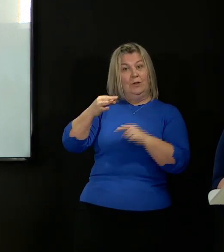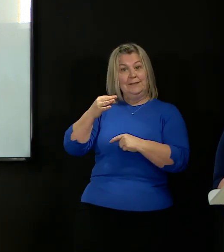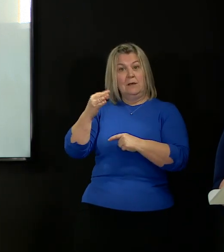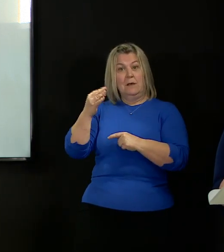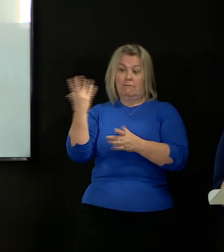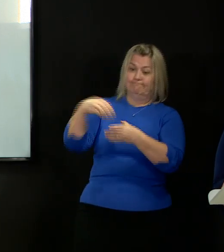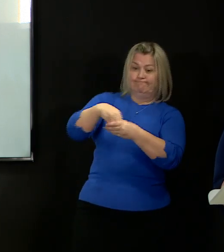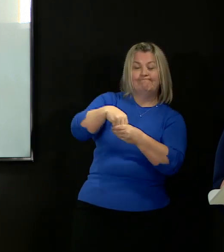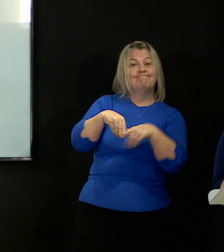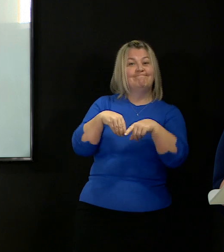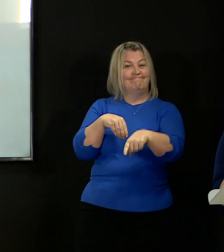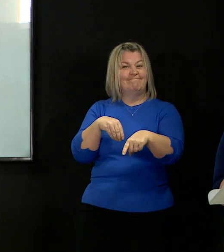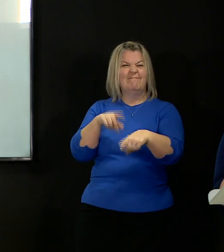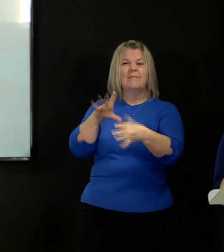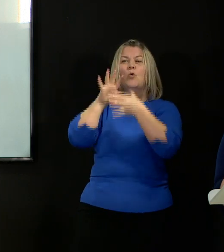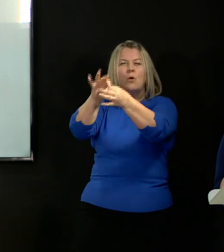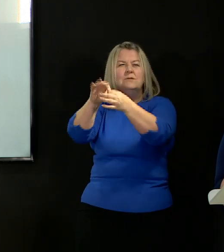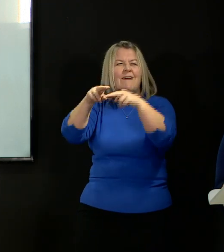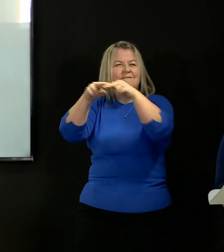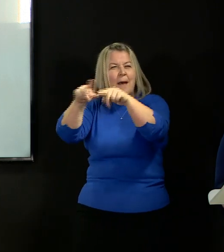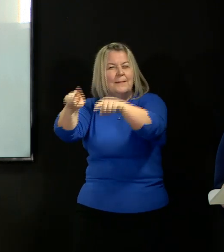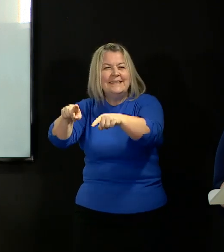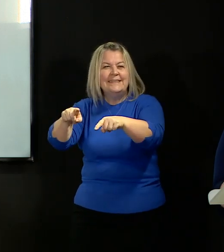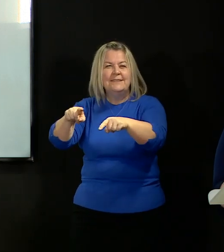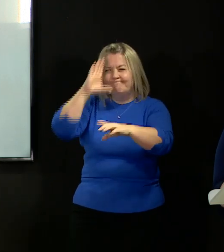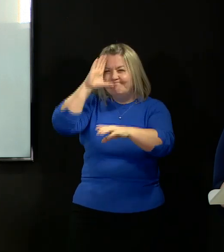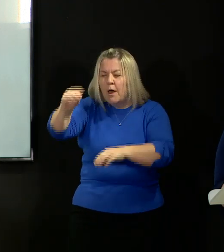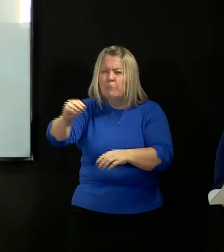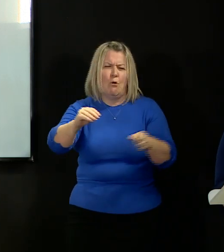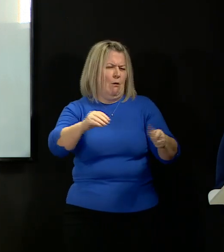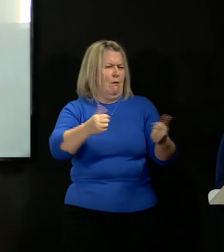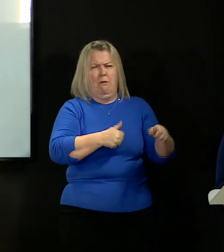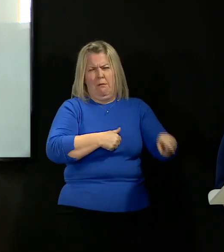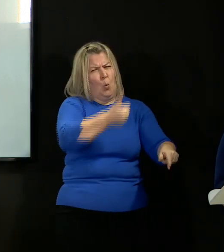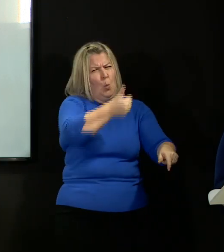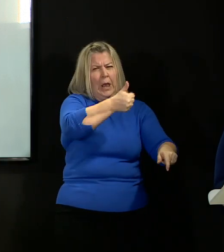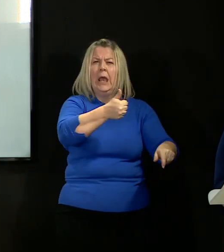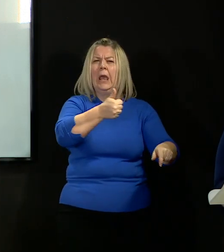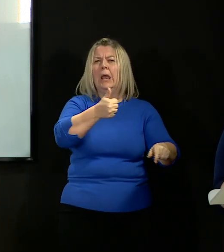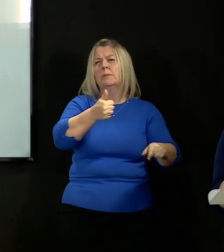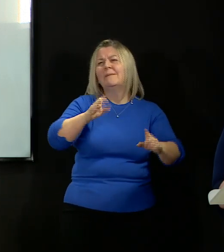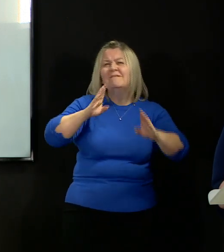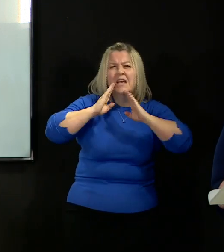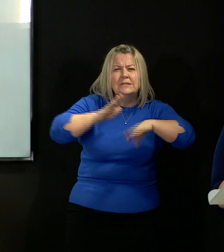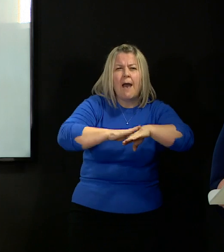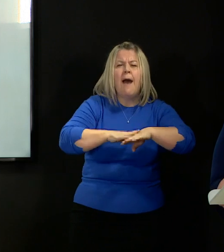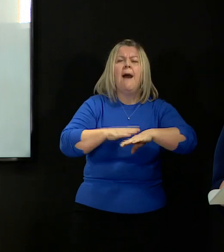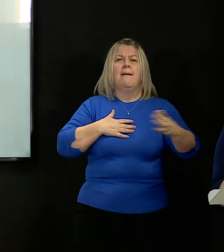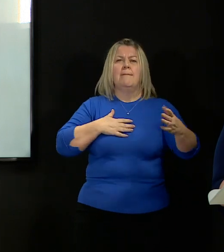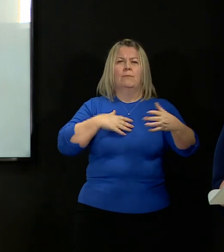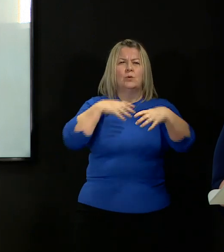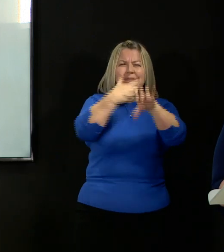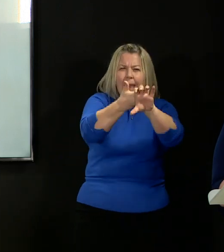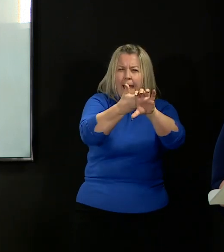visiting so they can stay in touch to do support him to do a FaceTime speaking to their loved ones running errands for them